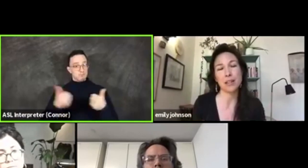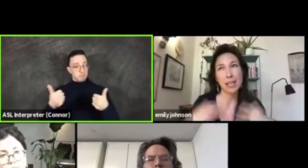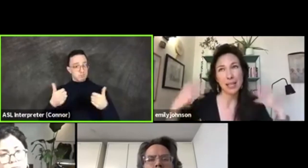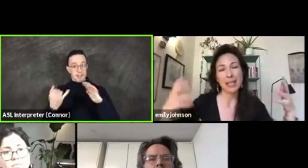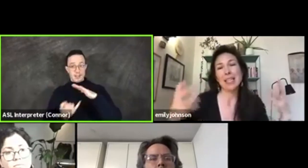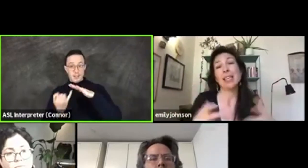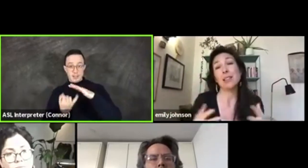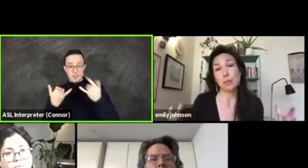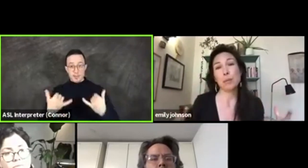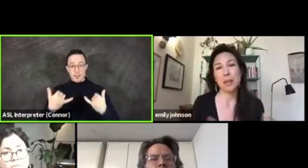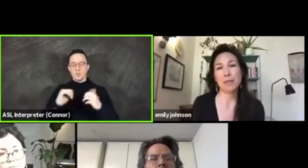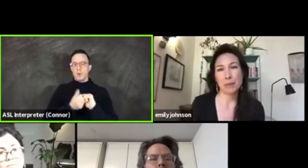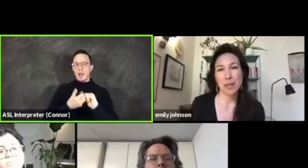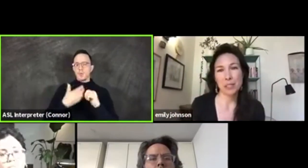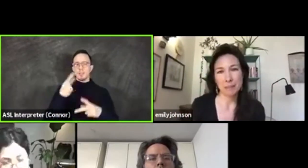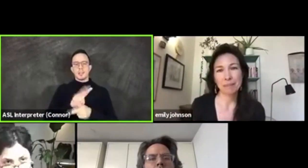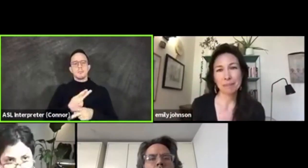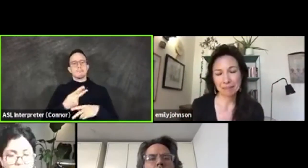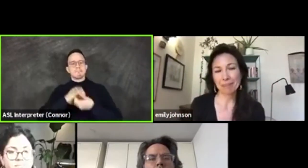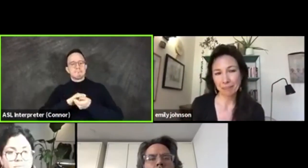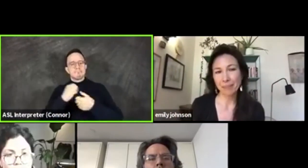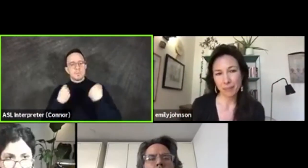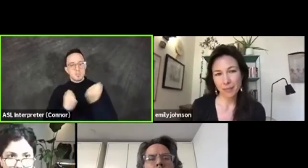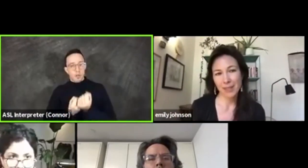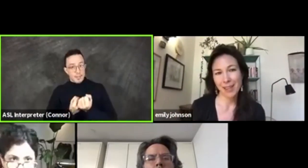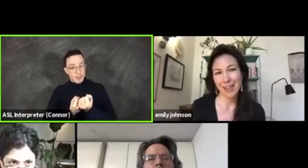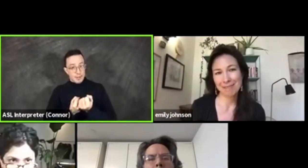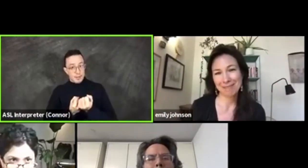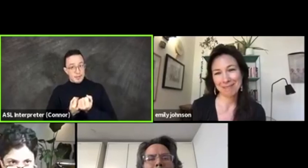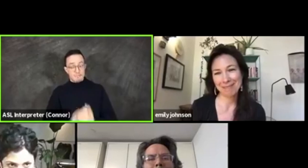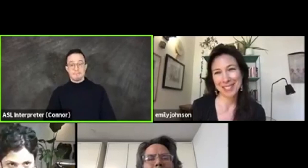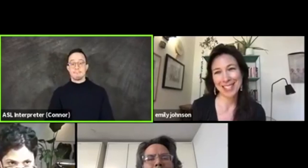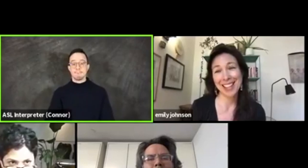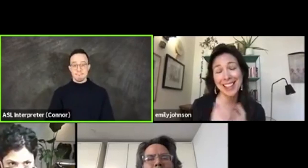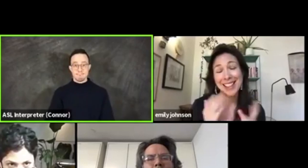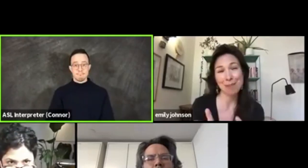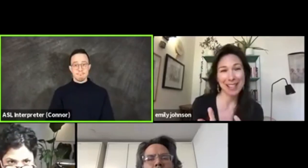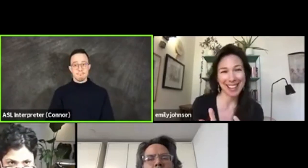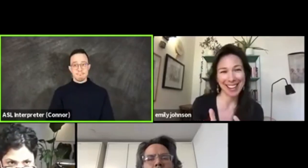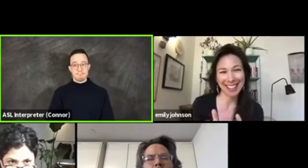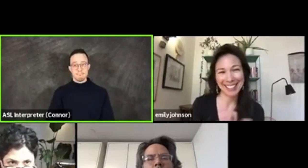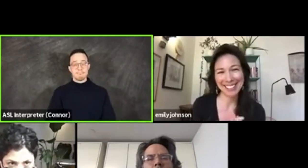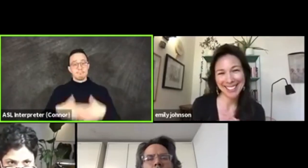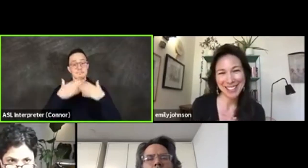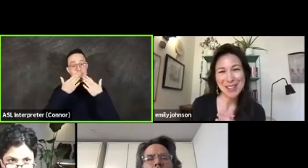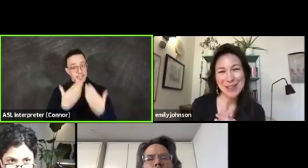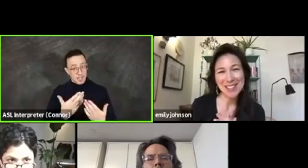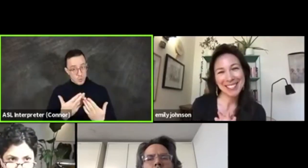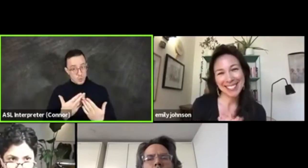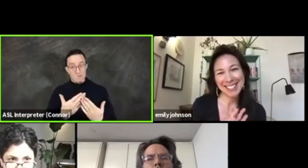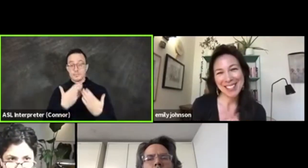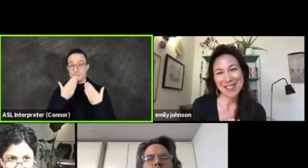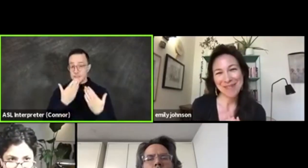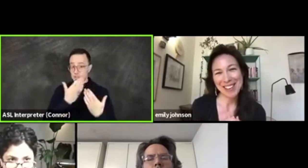IN THIS MOMENT OF SEPARATION? YEAH, I DEEPLY THANK, YOU-ALL, ON